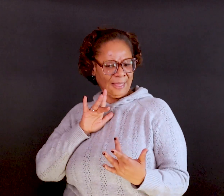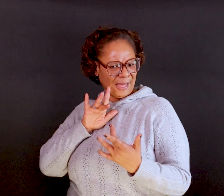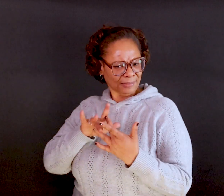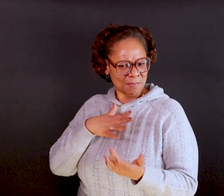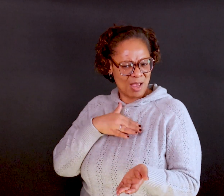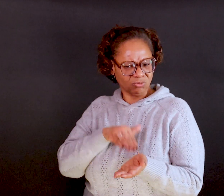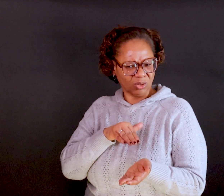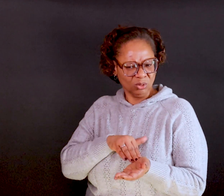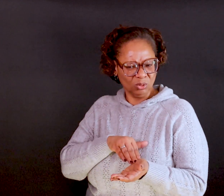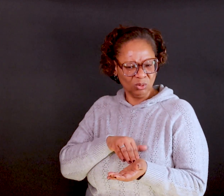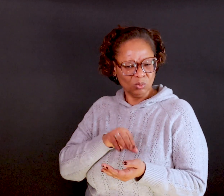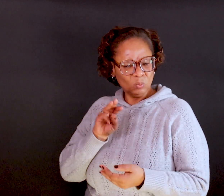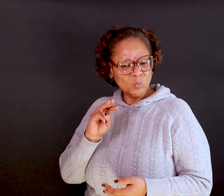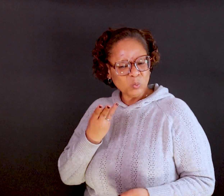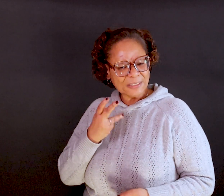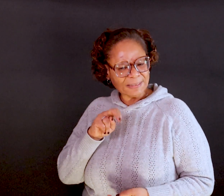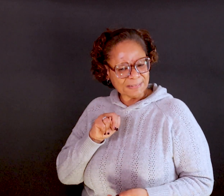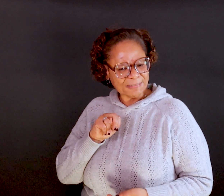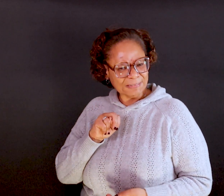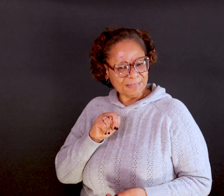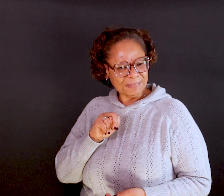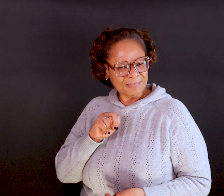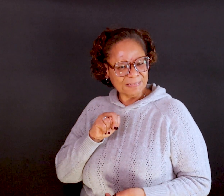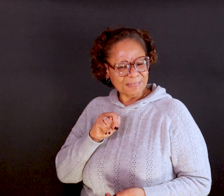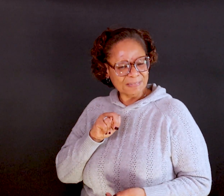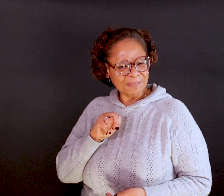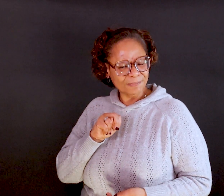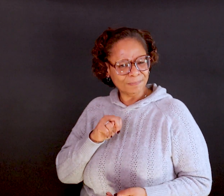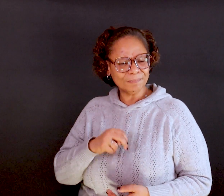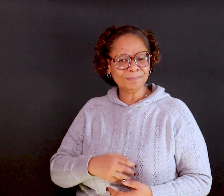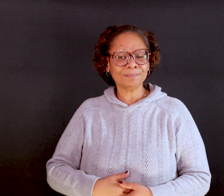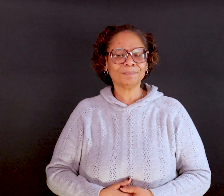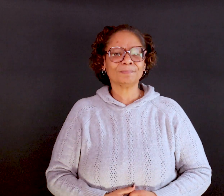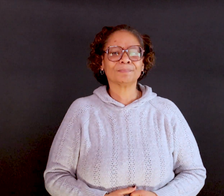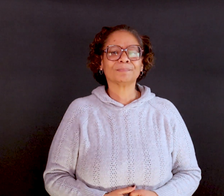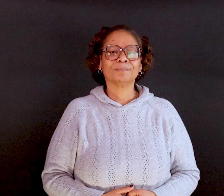When should I contact a health care provider?